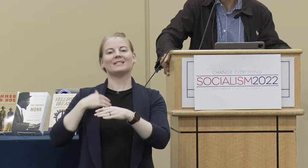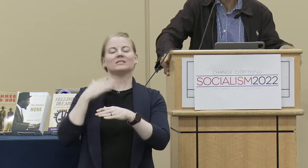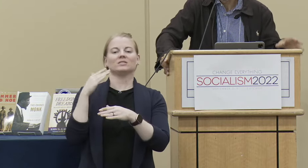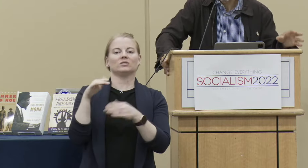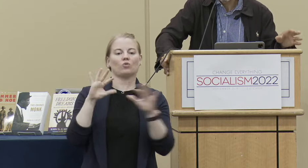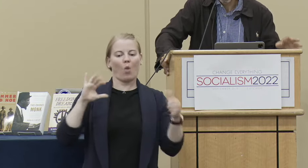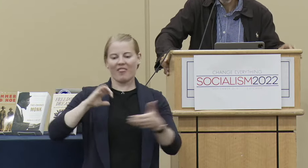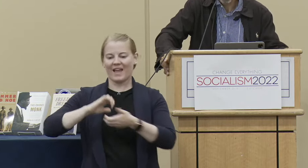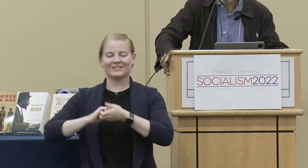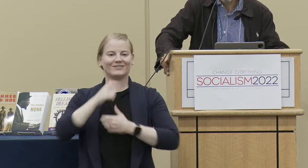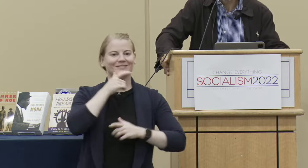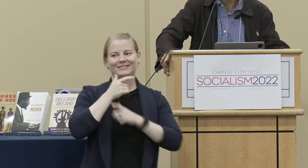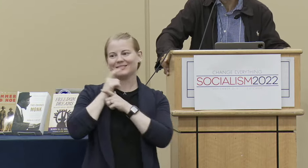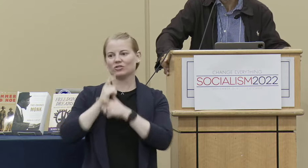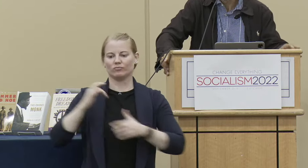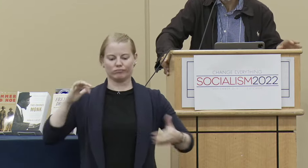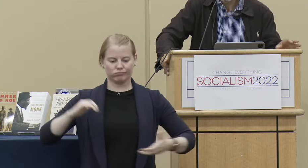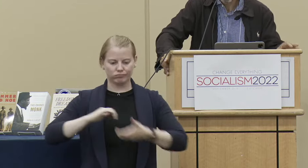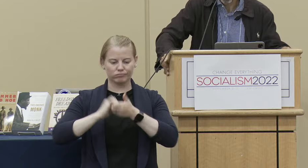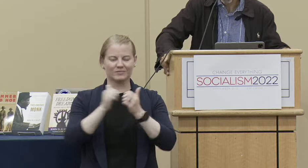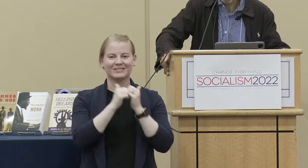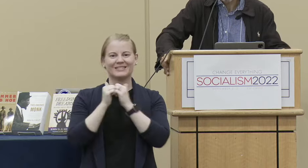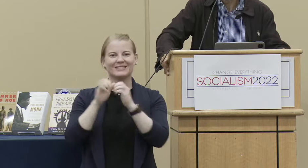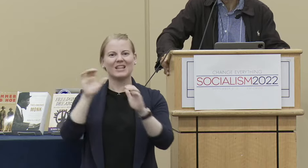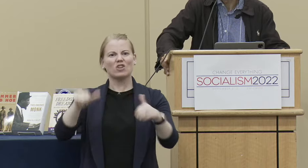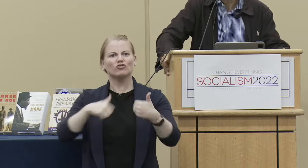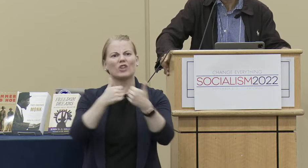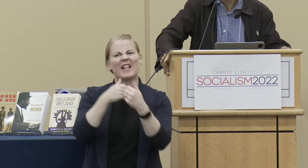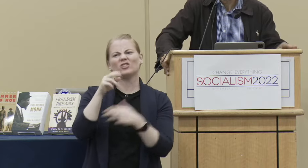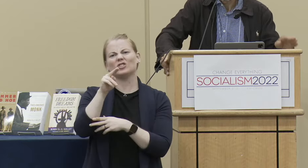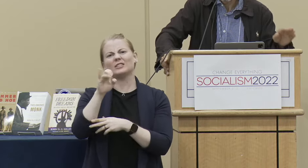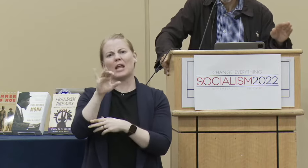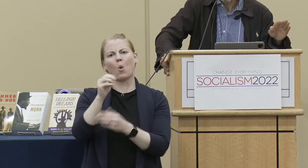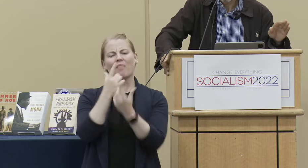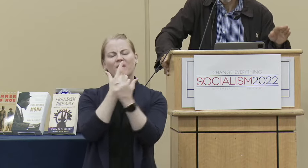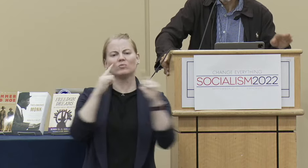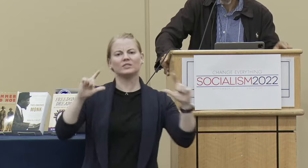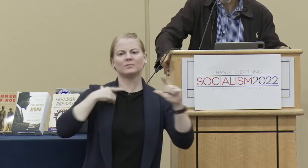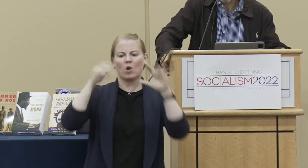Sister to Sister. They not only challenge U.S. militarism,